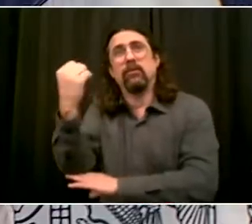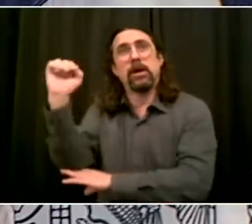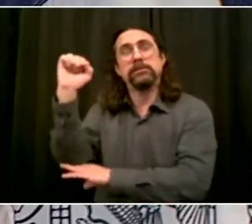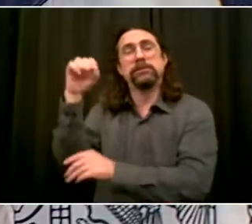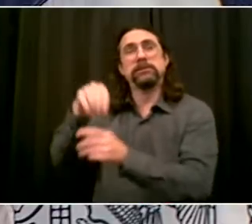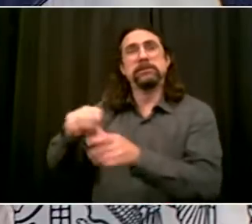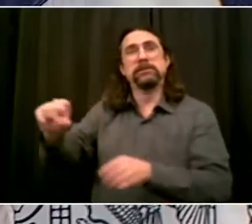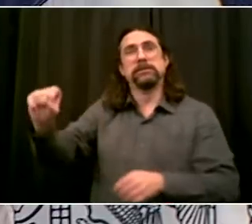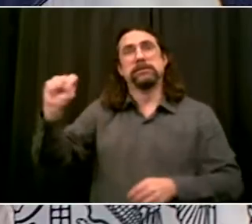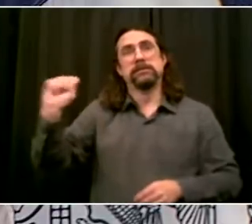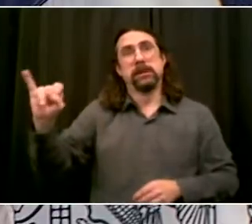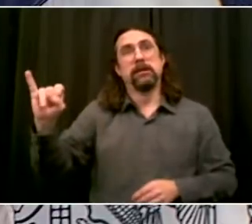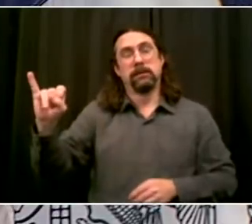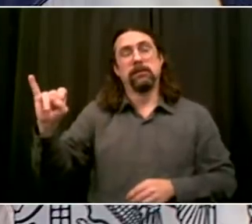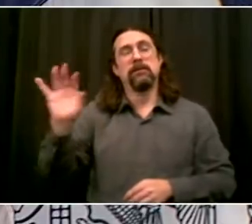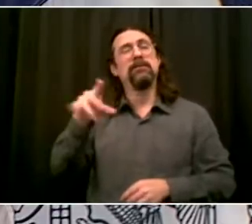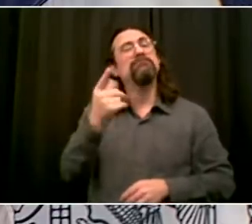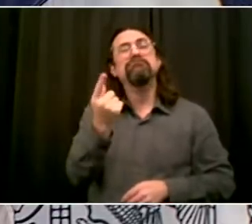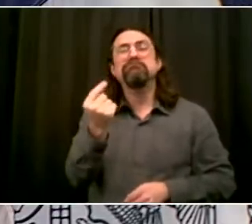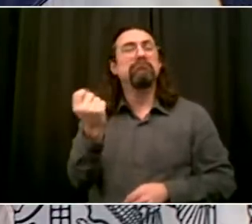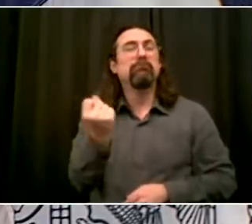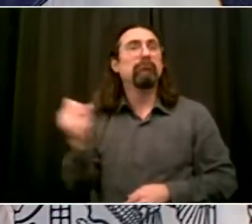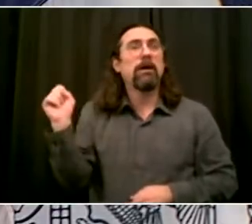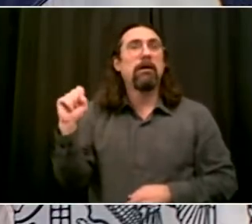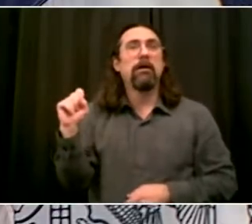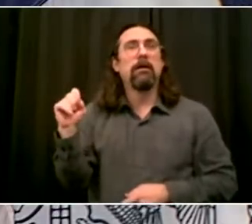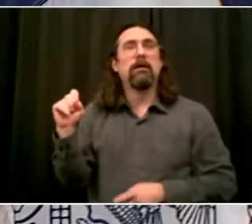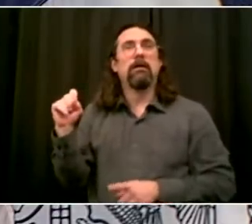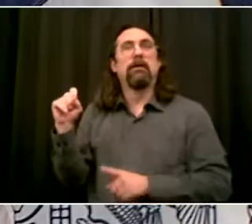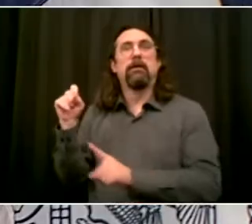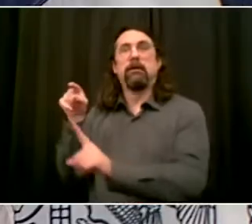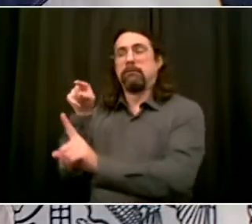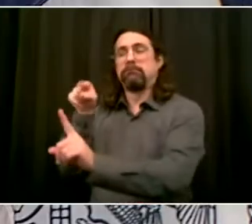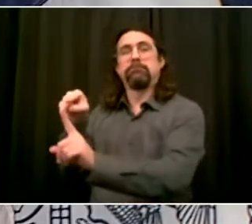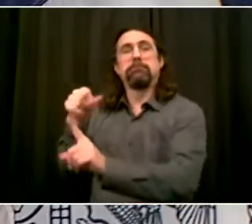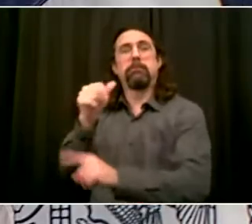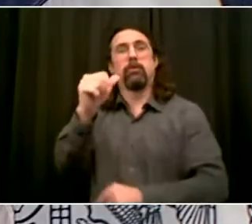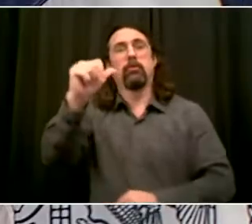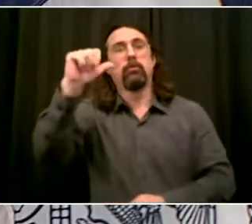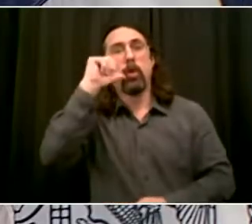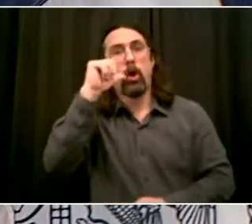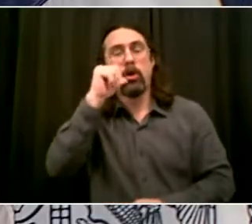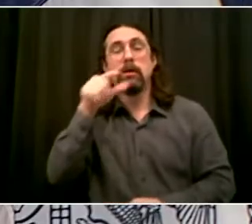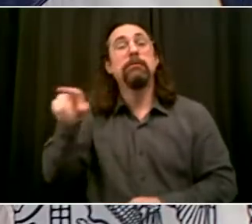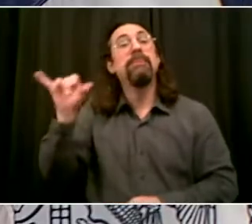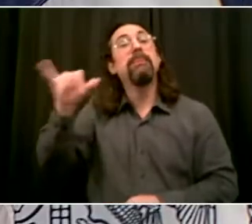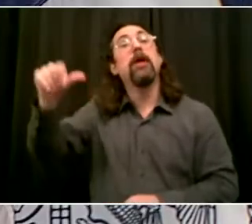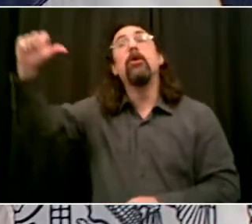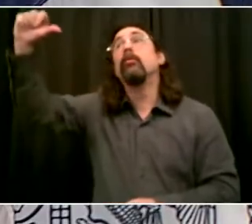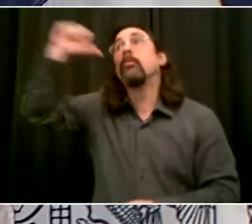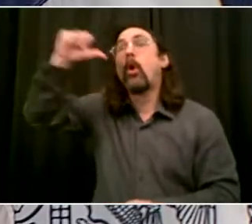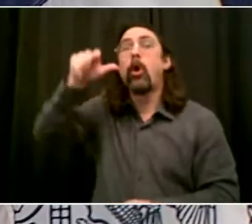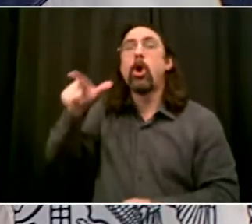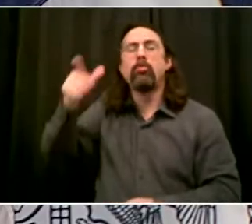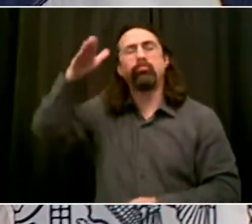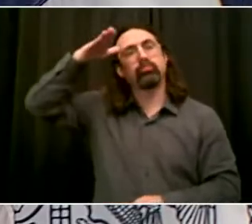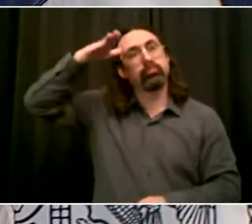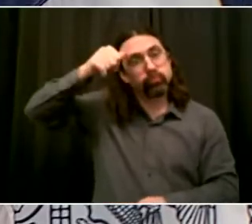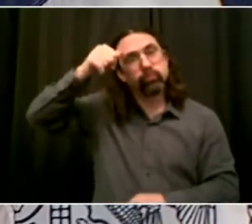CLEARLY THE RULES ARE ULULITMATELY BUT MATTER HERE AND THEY ARE BEING